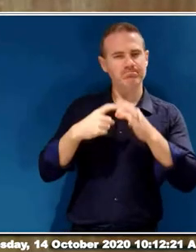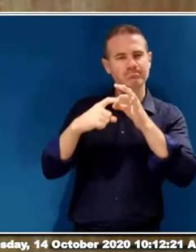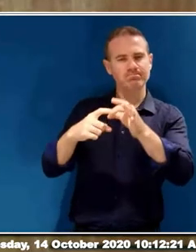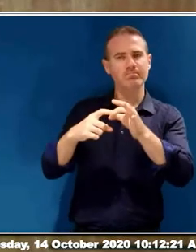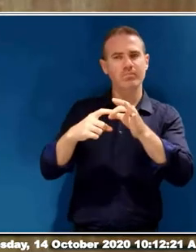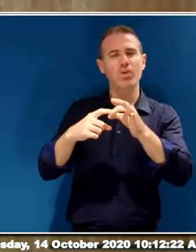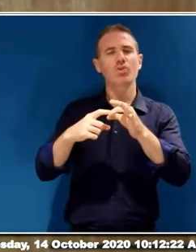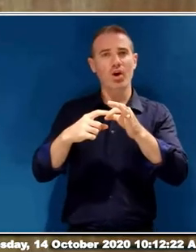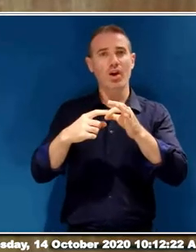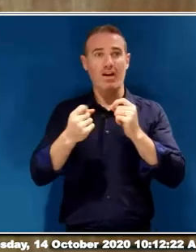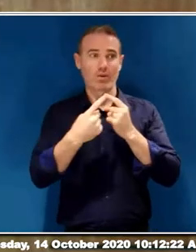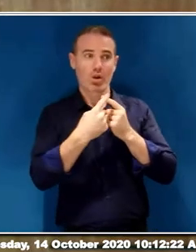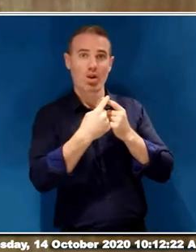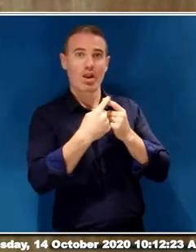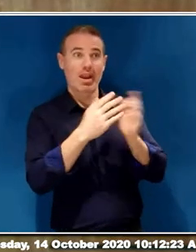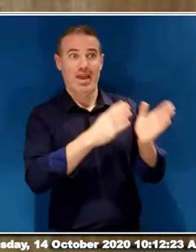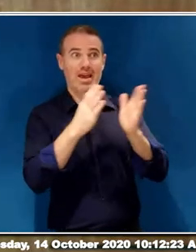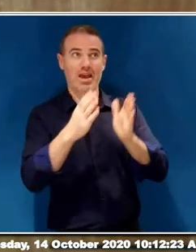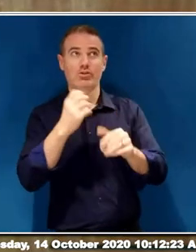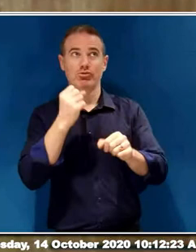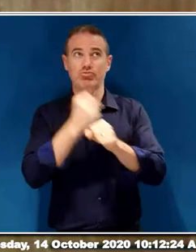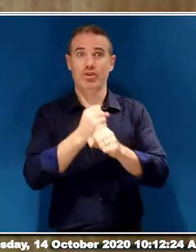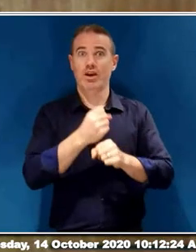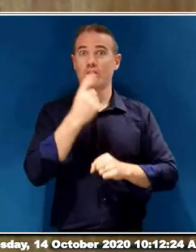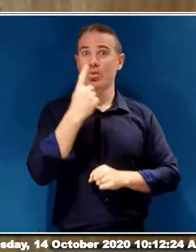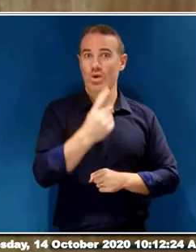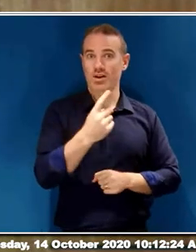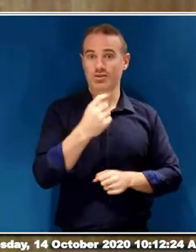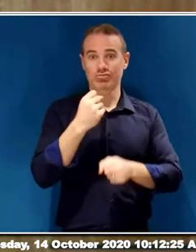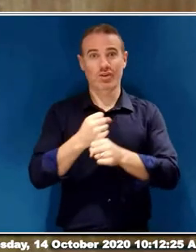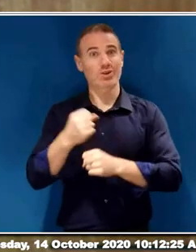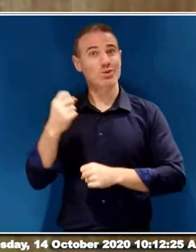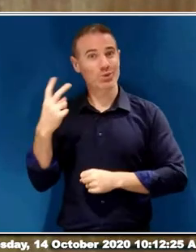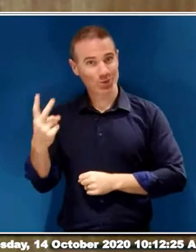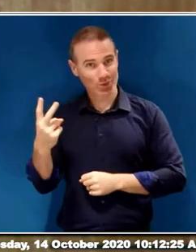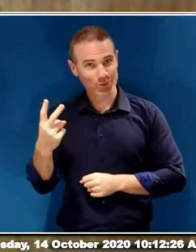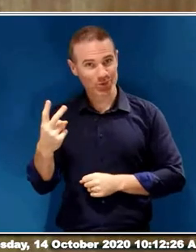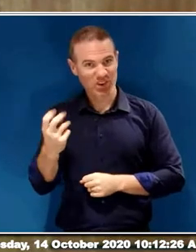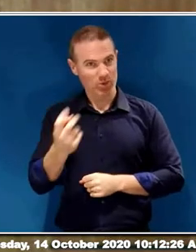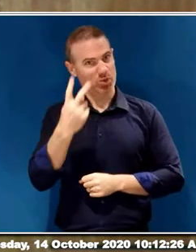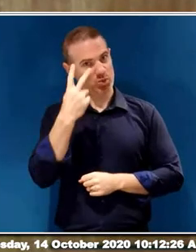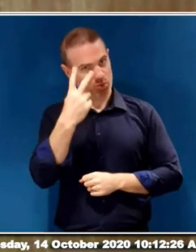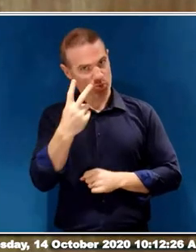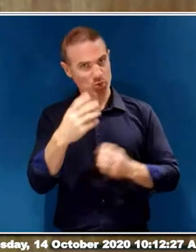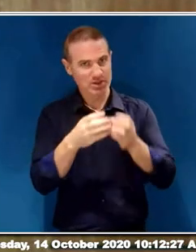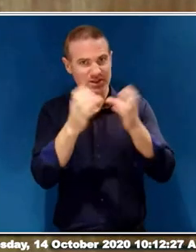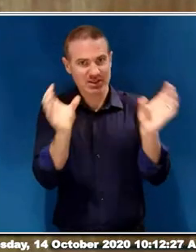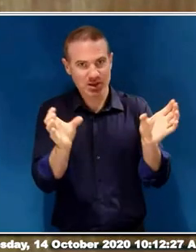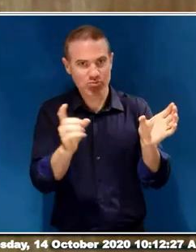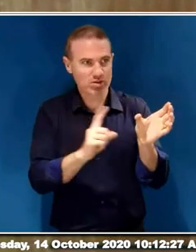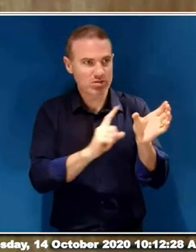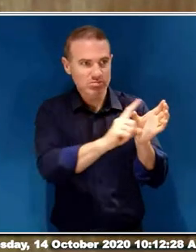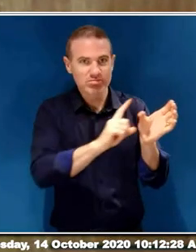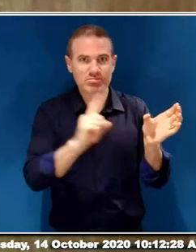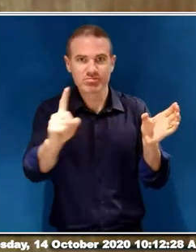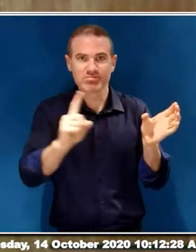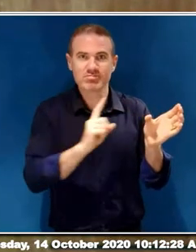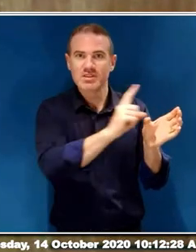Grades 1 and 2 --- he had a dual placement at that same school, didn't he, with Autism Queensland?